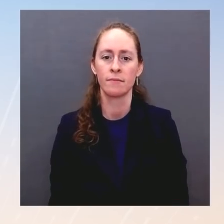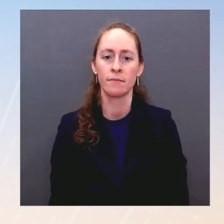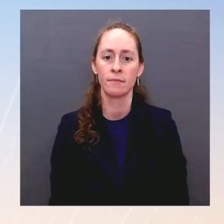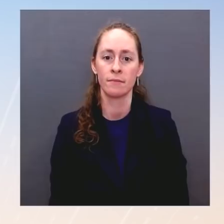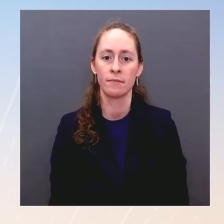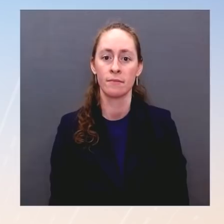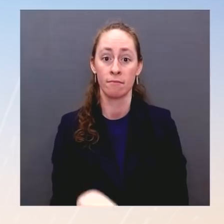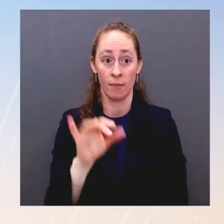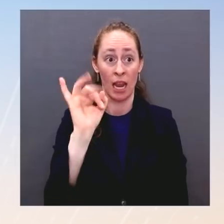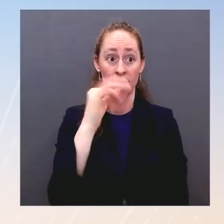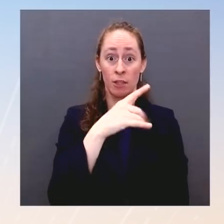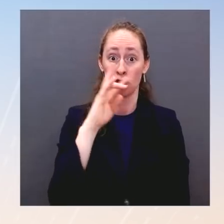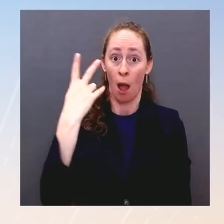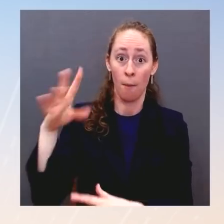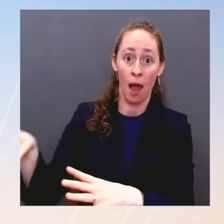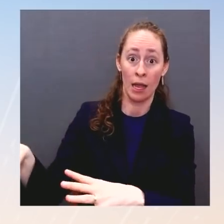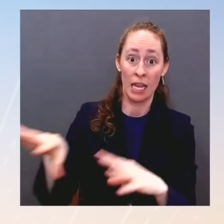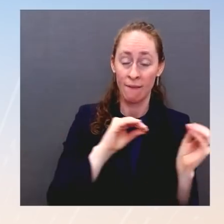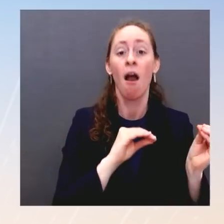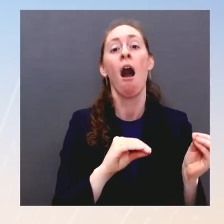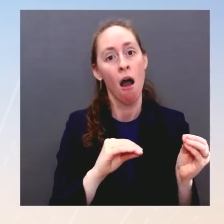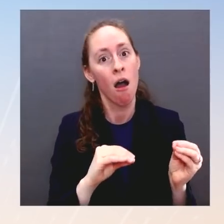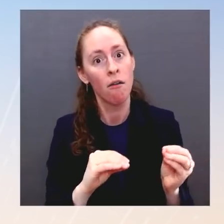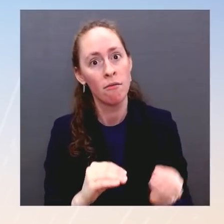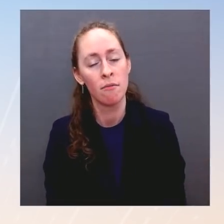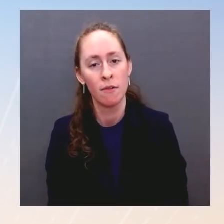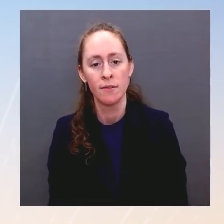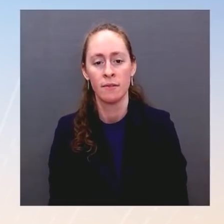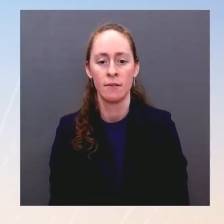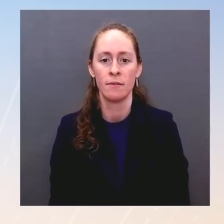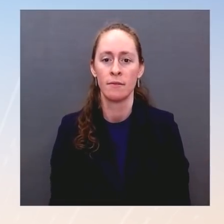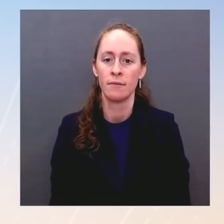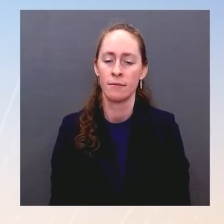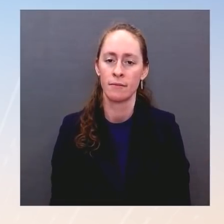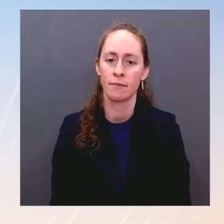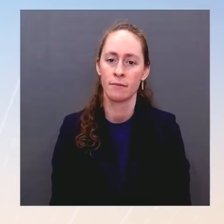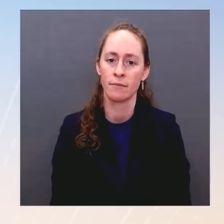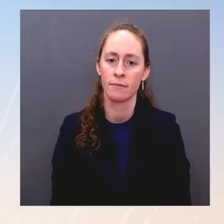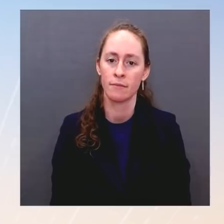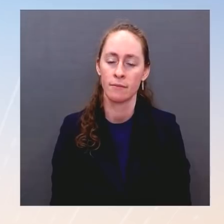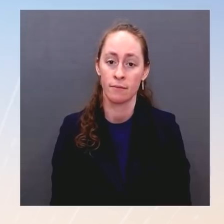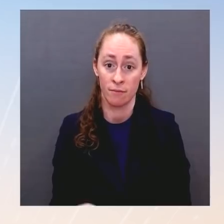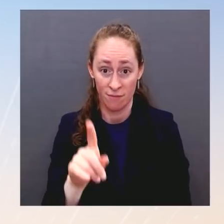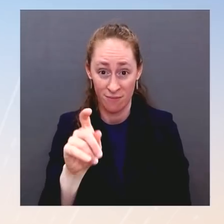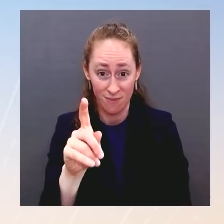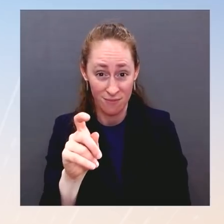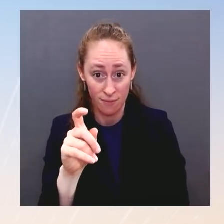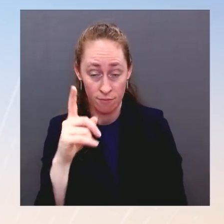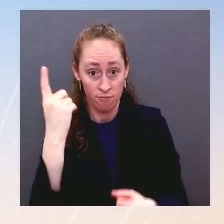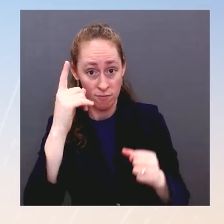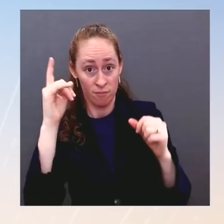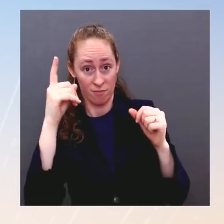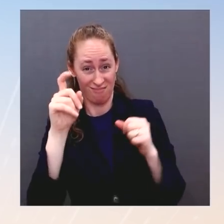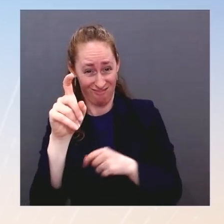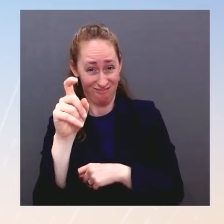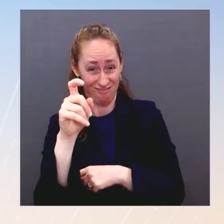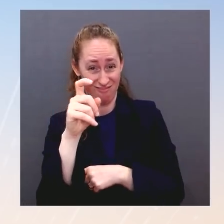believe that President Zelenskyy is safe in Kyiv? Ms. Psaki: We are in close touch with him. While I'm not going to give you updates on his security state,